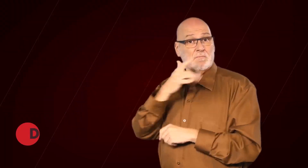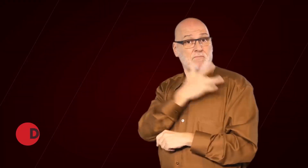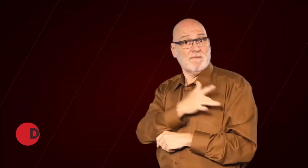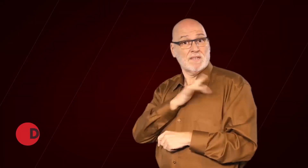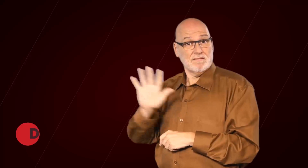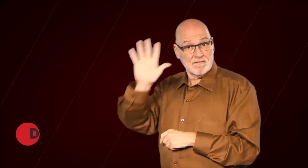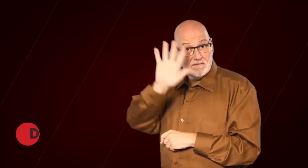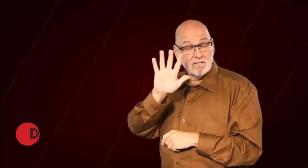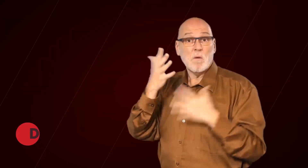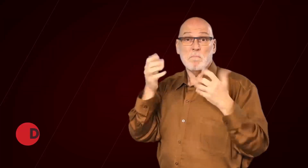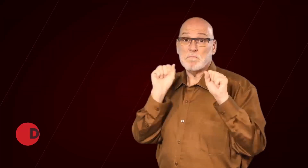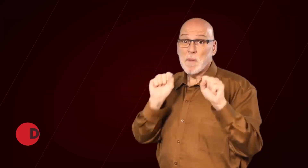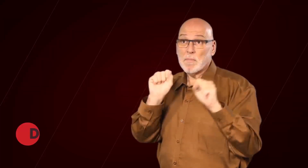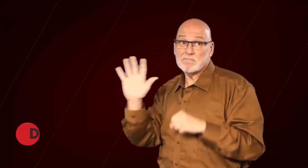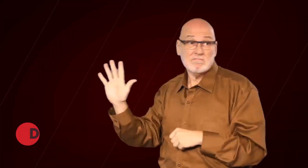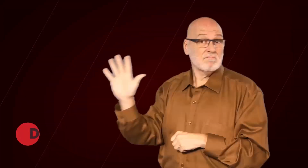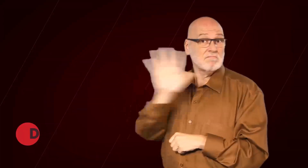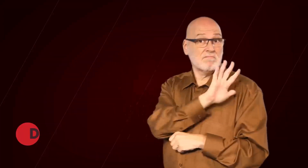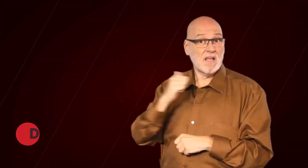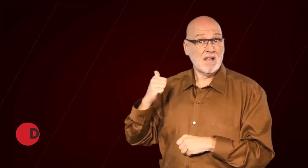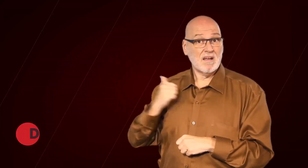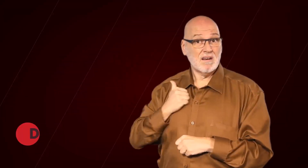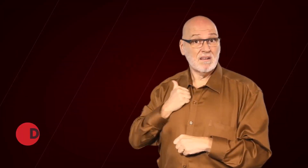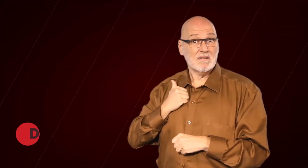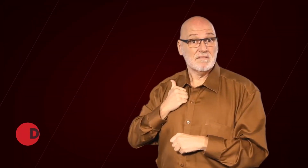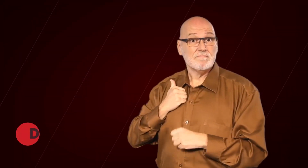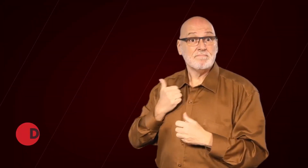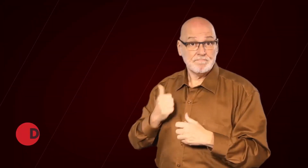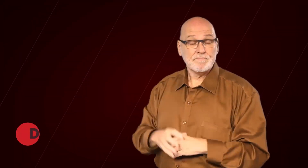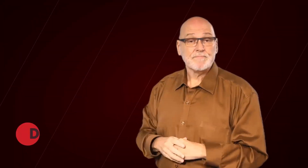in the province and possibly across Canada.